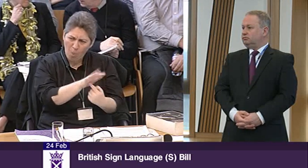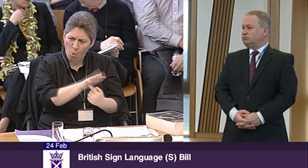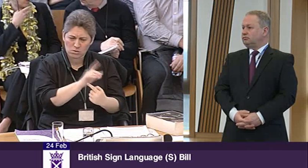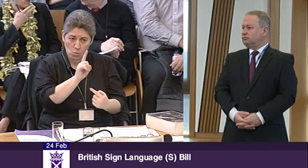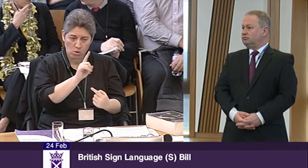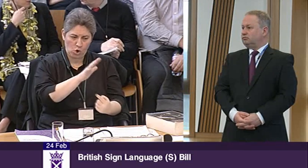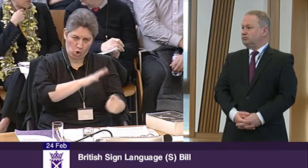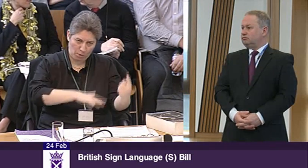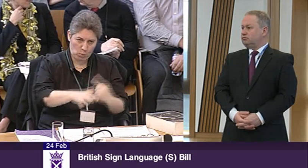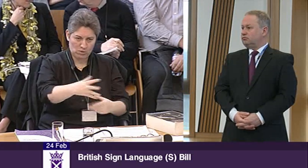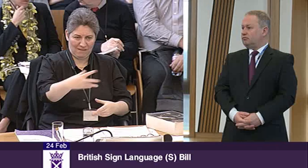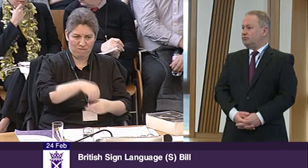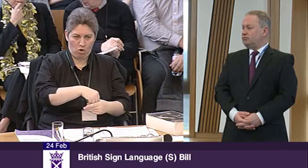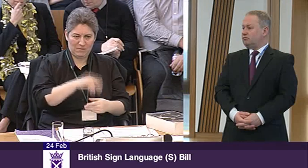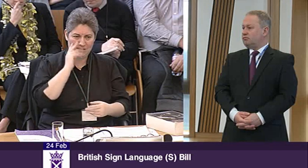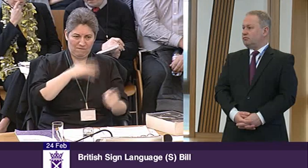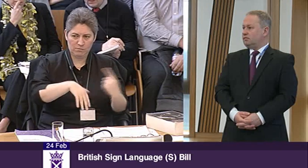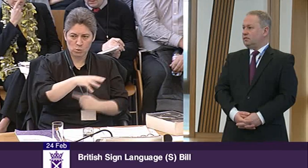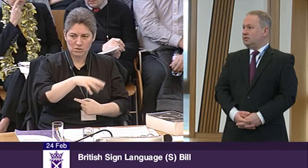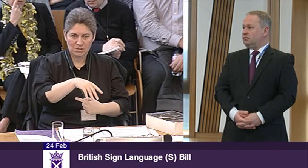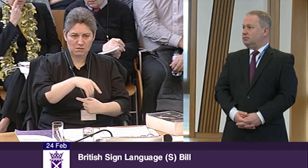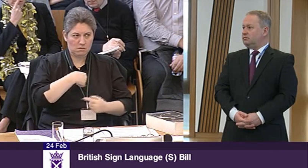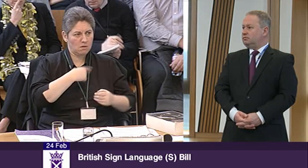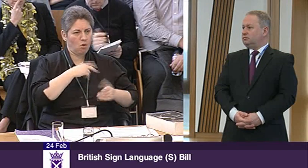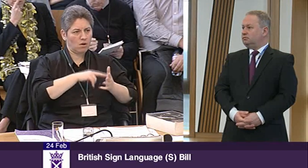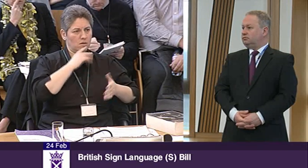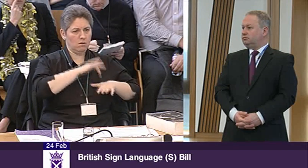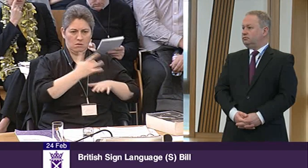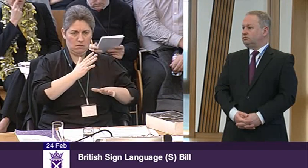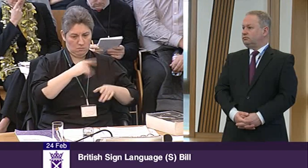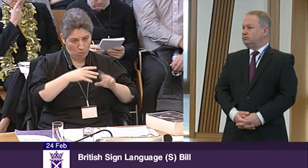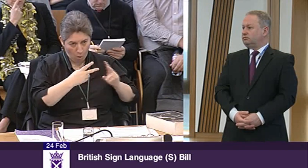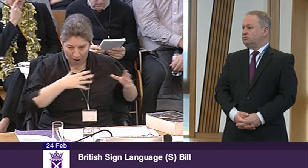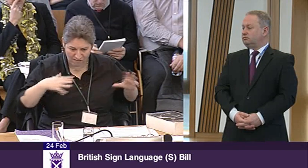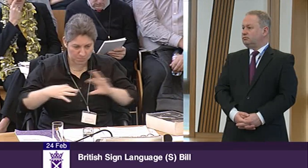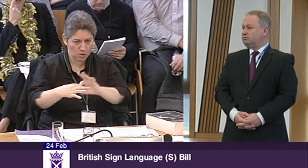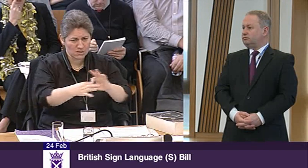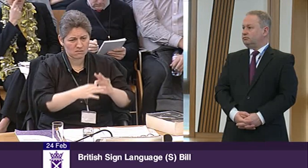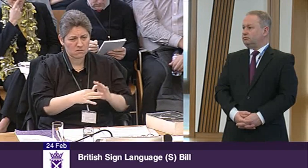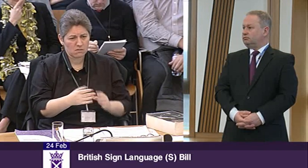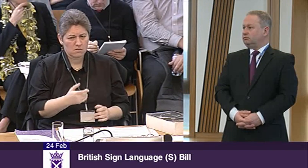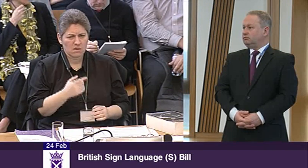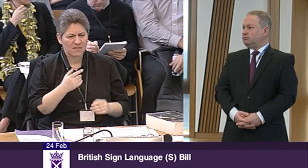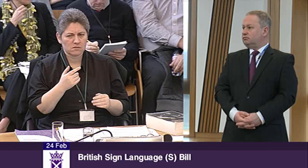Facebook, to allow that vital local knowledge to feed up into the plans. It does not need